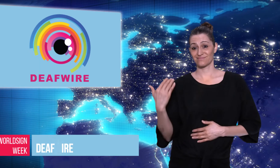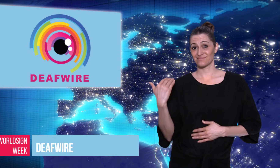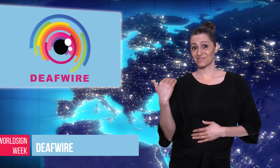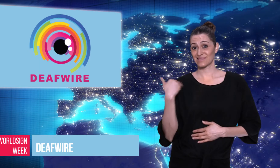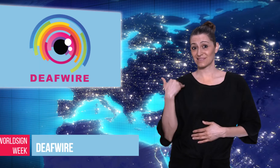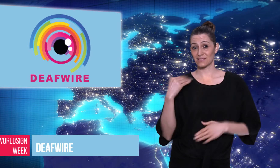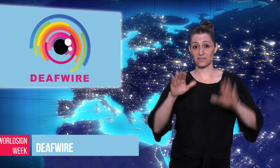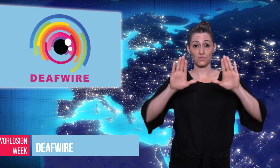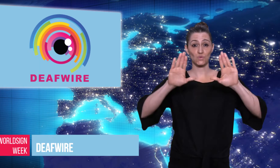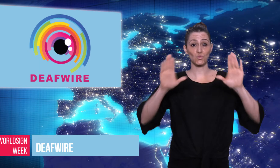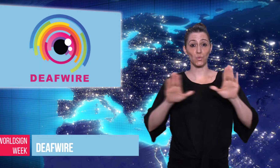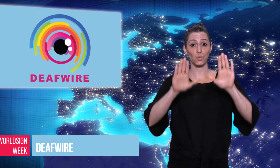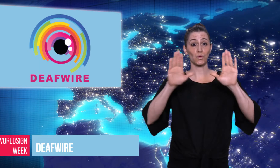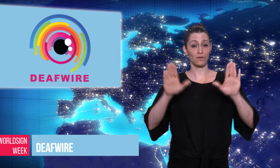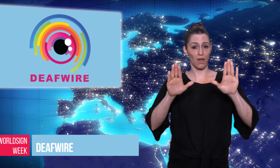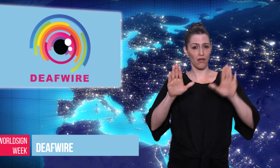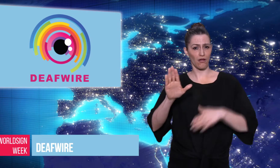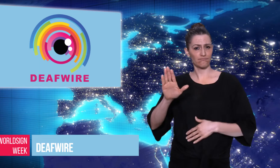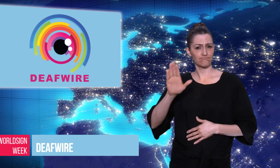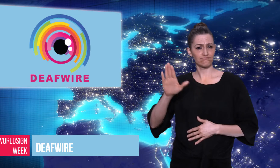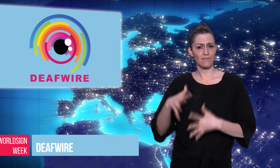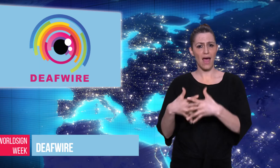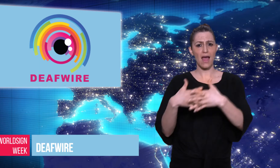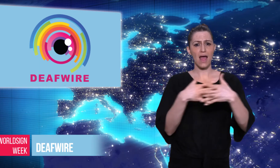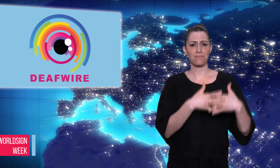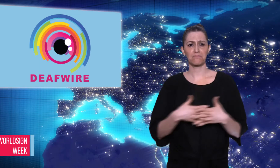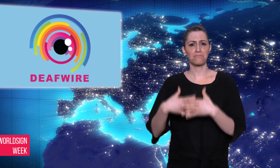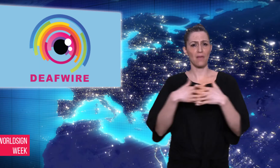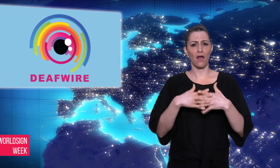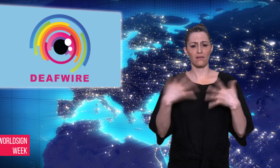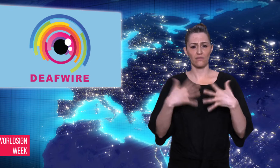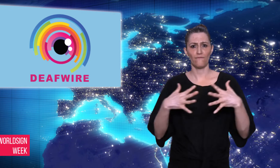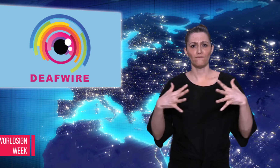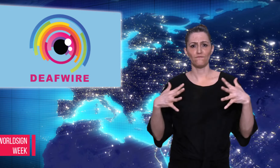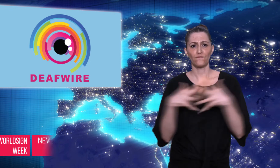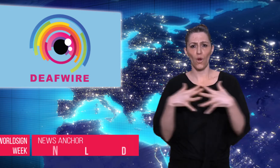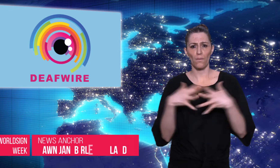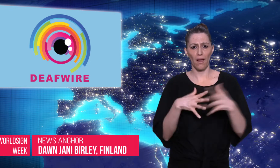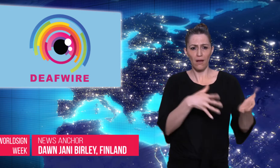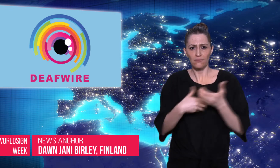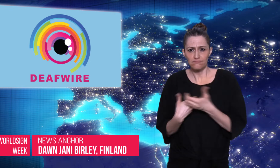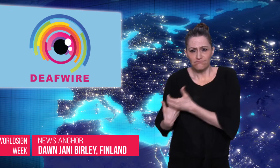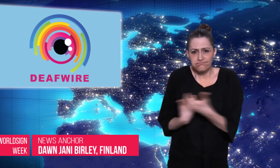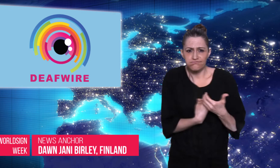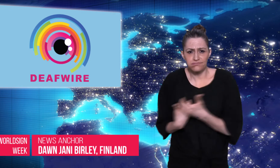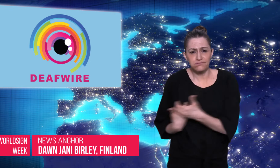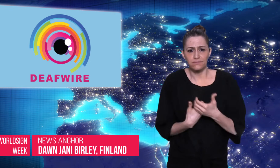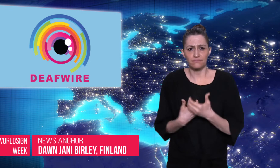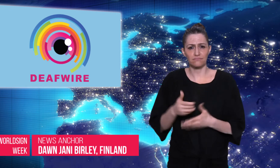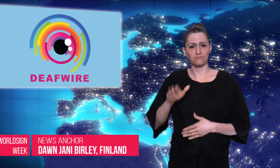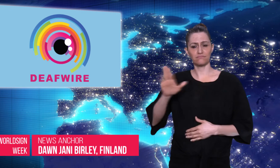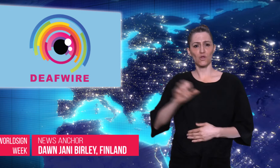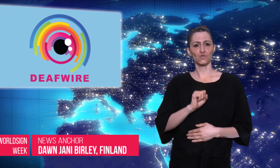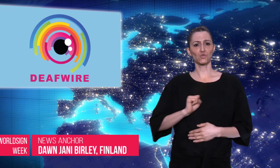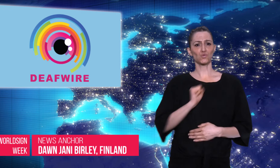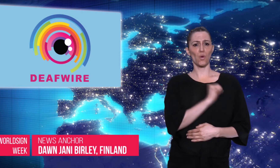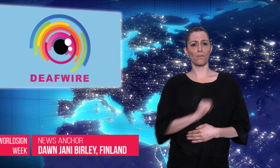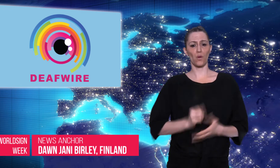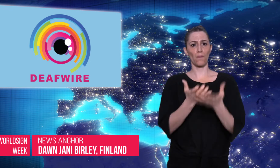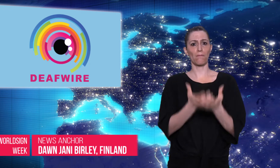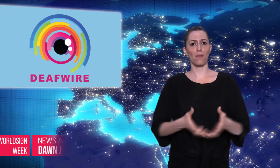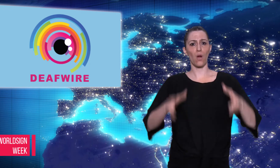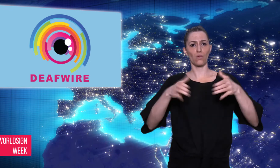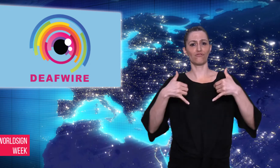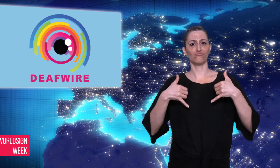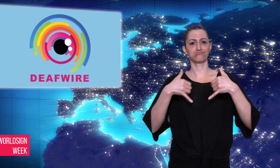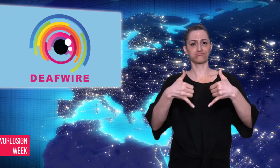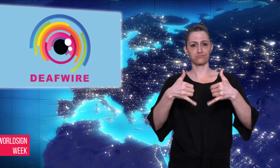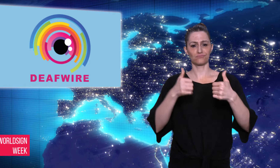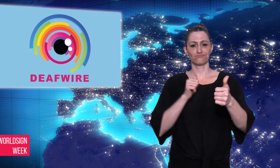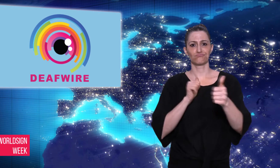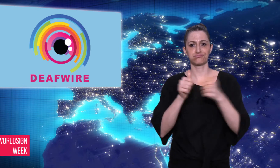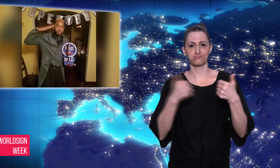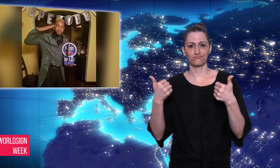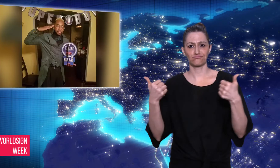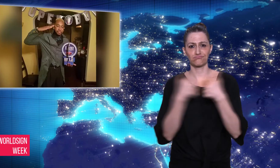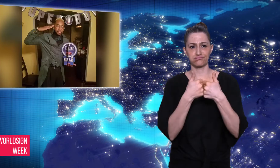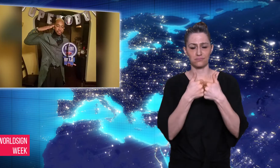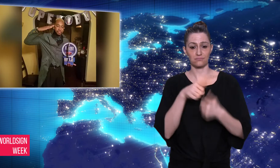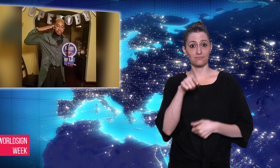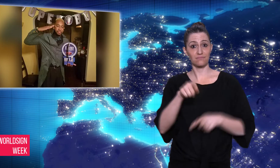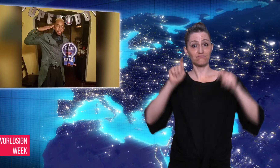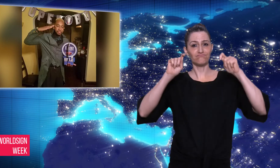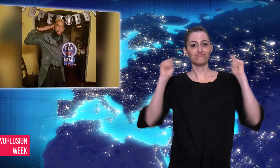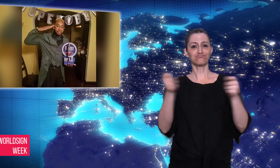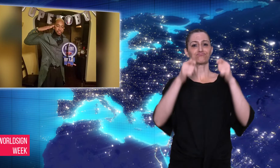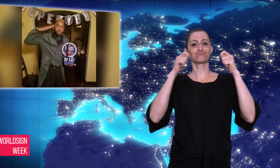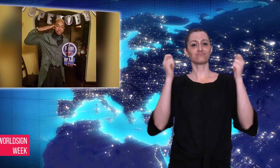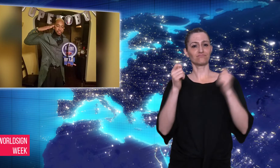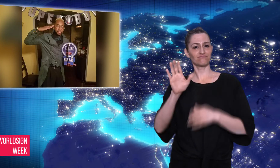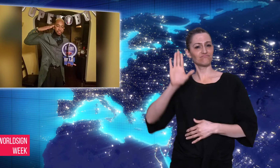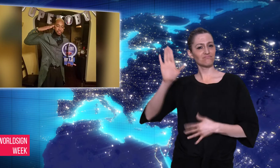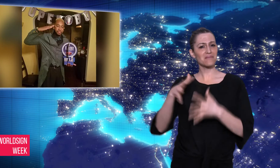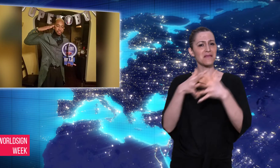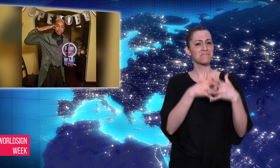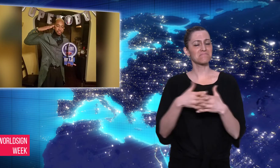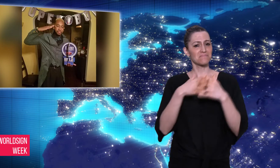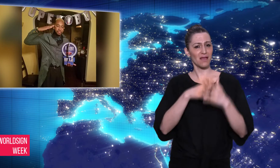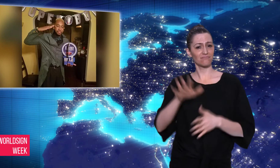Dawn: Last Sunday’s Super Bowl festivities in USA included a